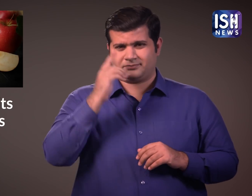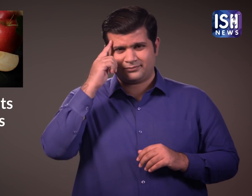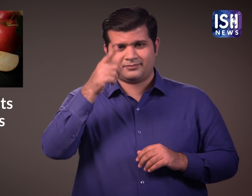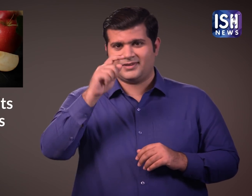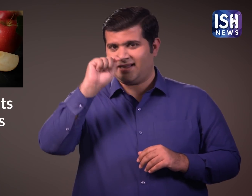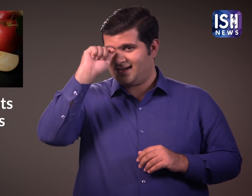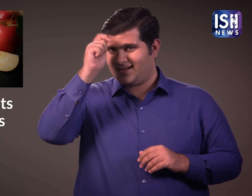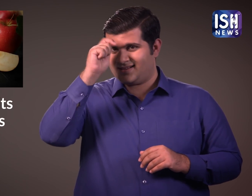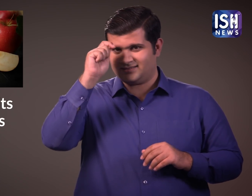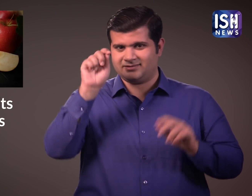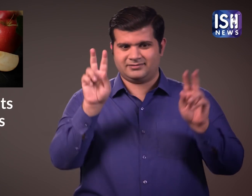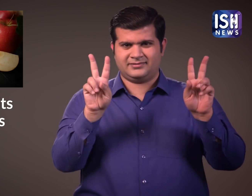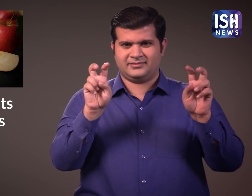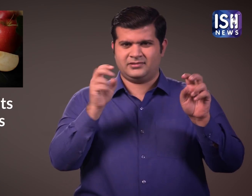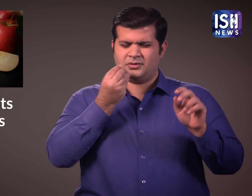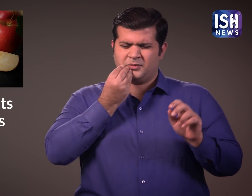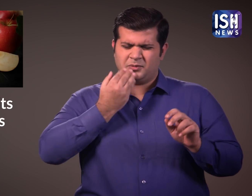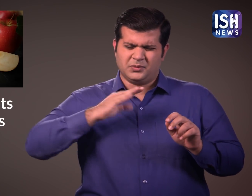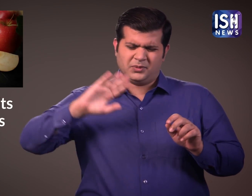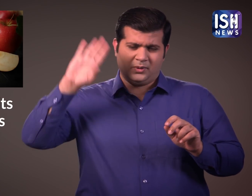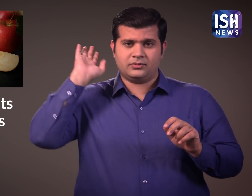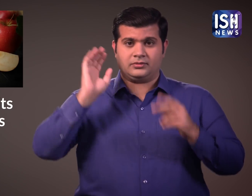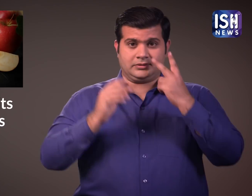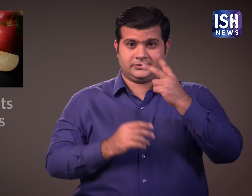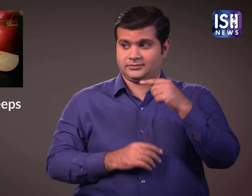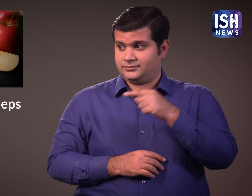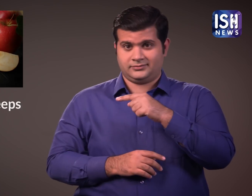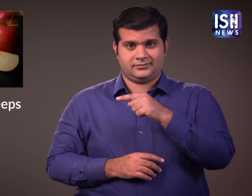This is a very old English proverb.